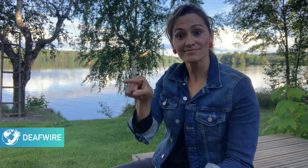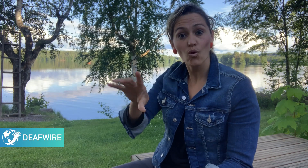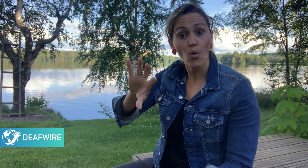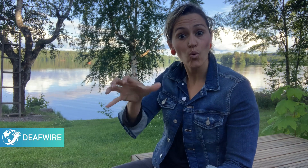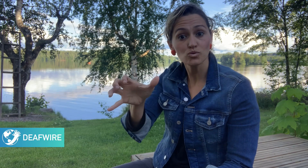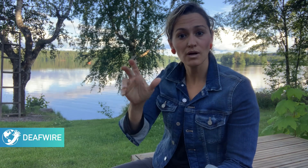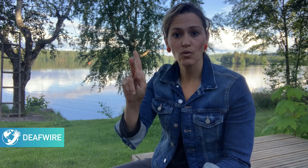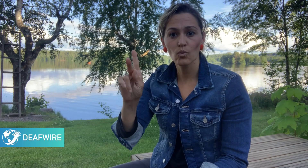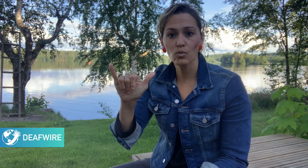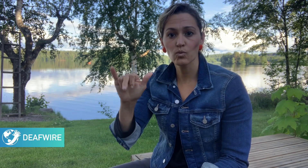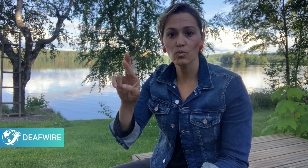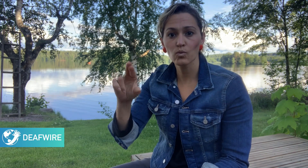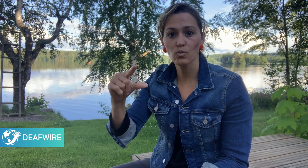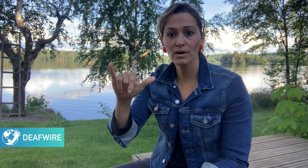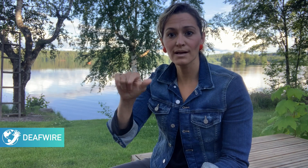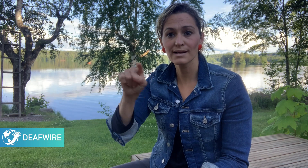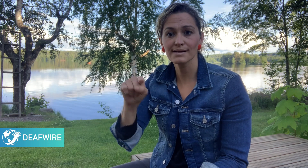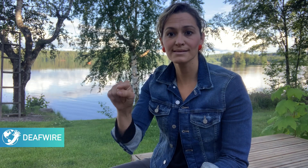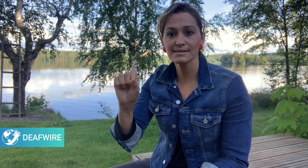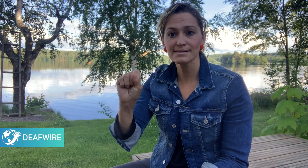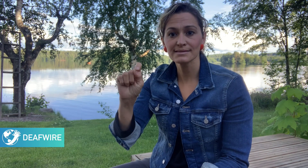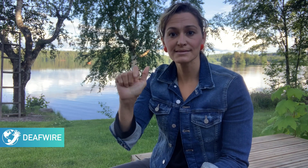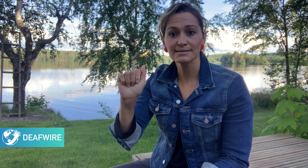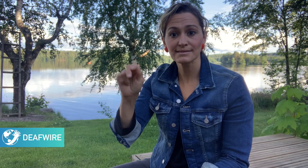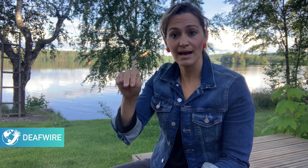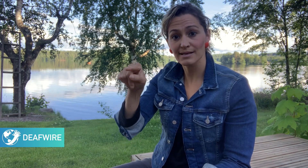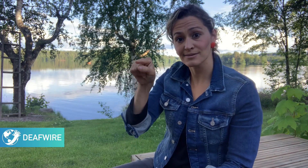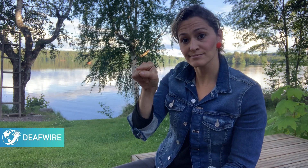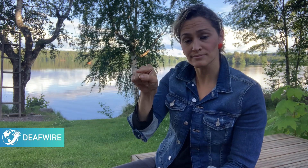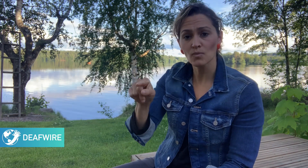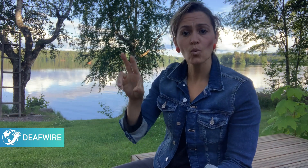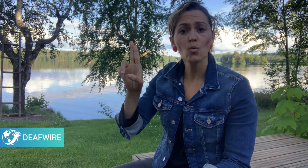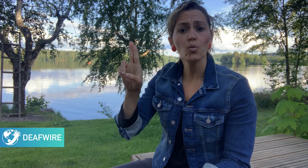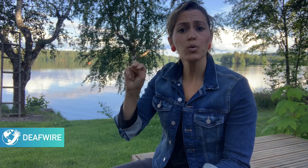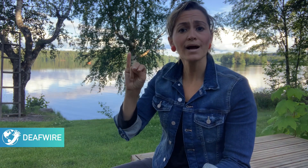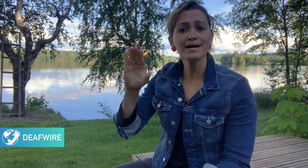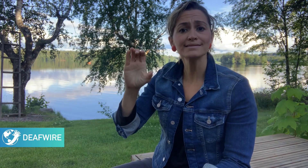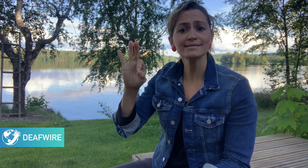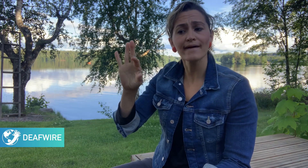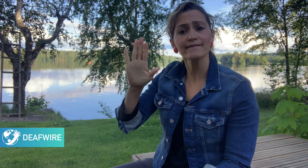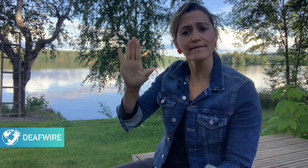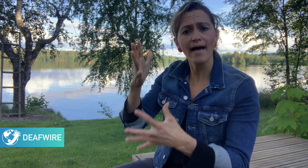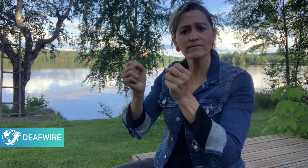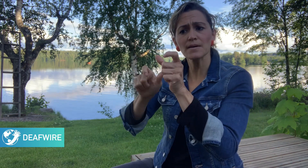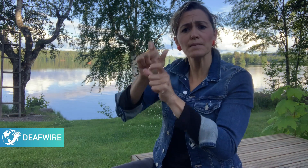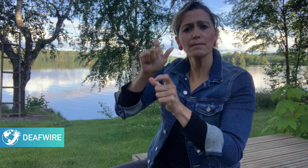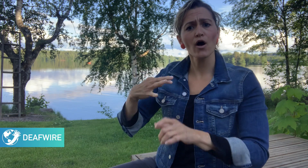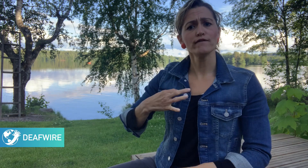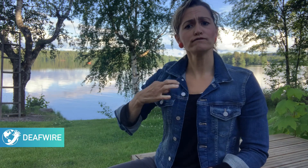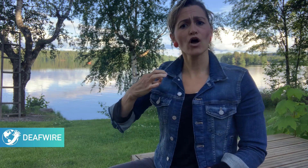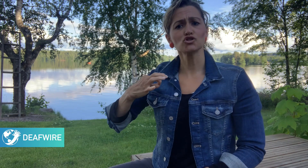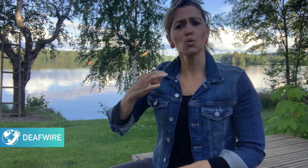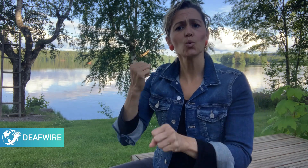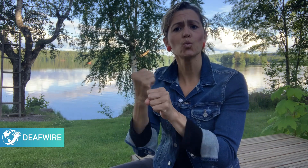In Kyrgyzstan, UNICEF Volunteers have paused their usual